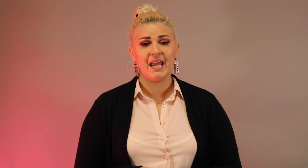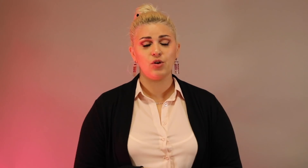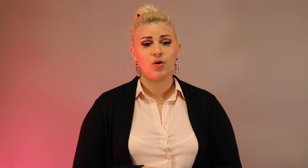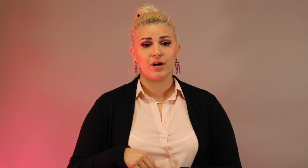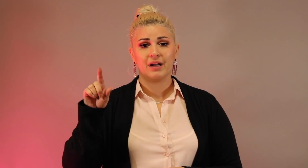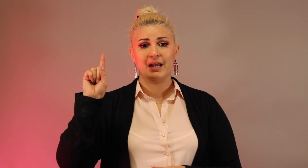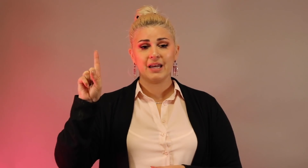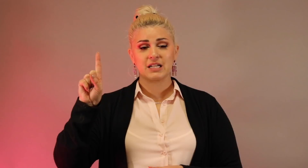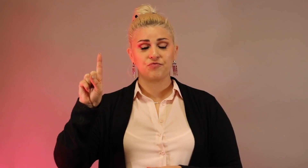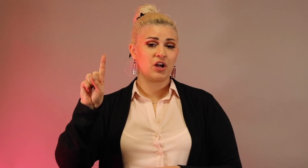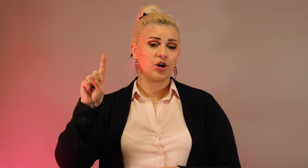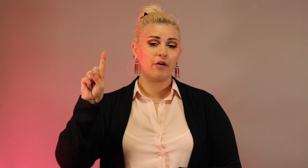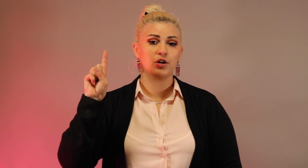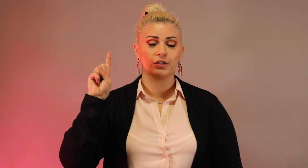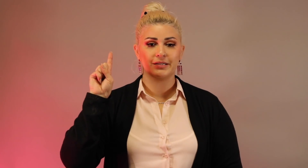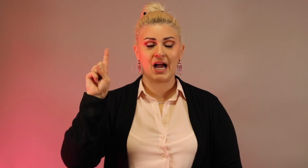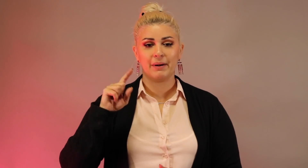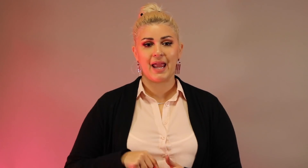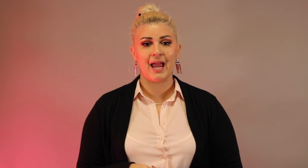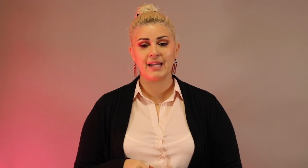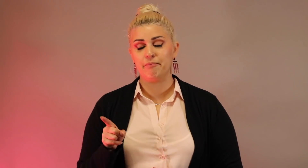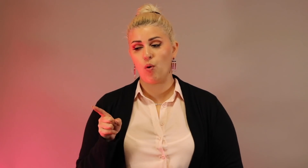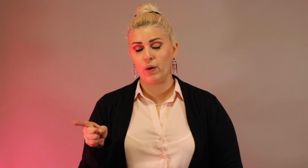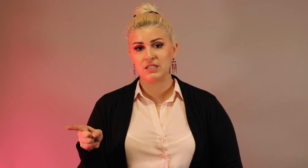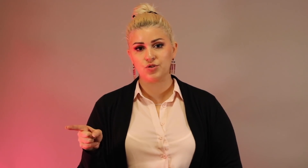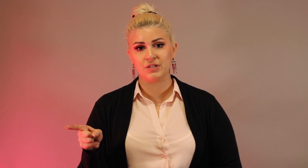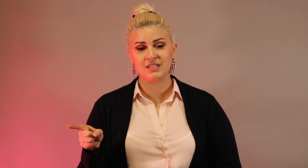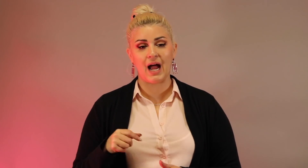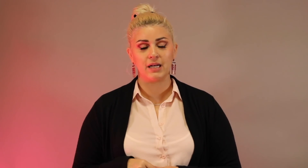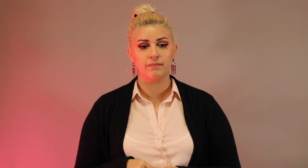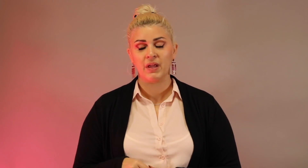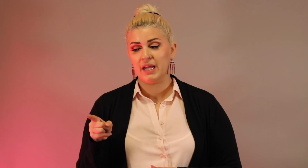Take your index finger of your dominant hand and point to the side.